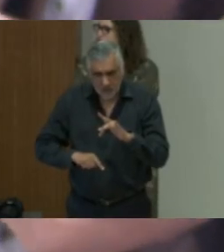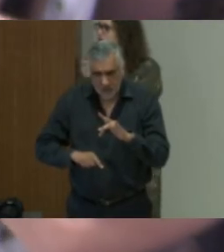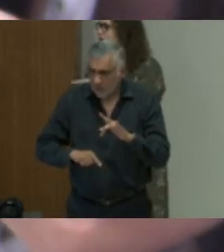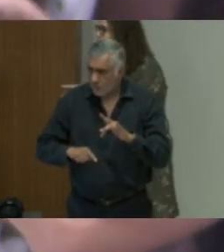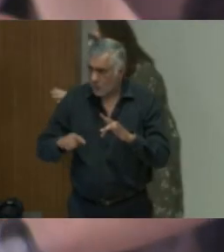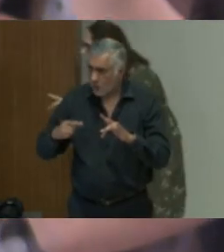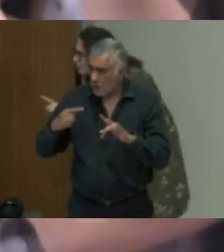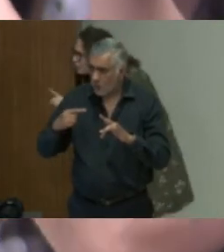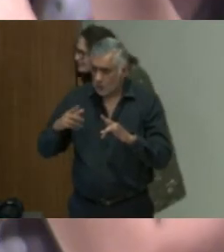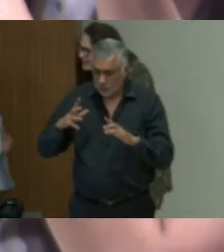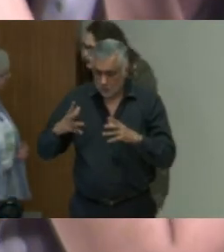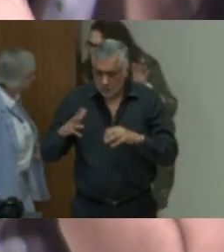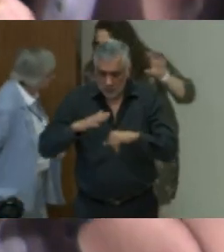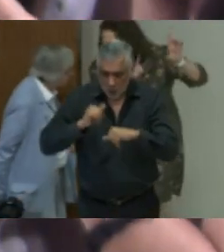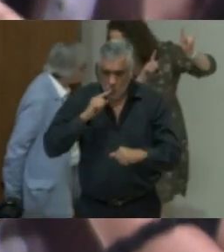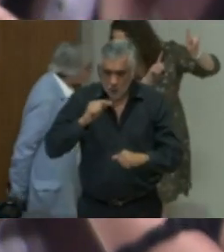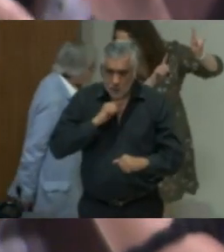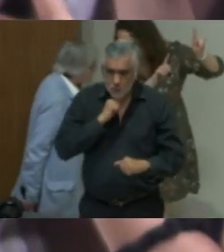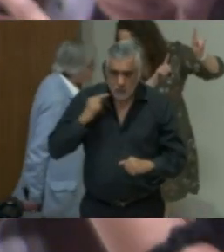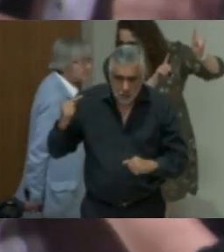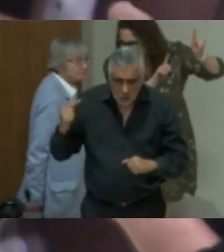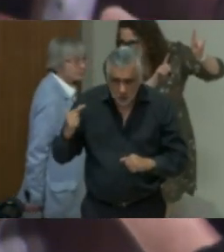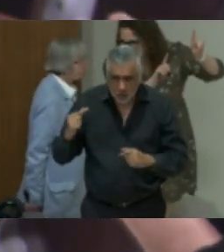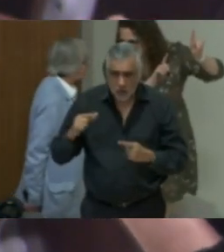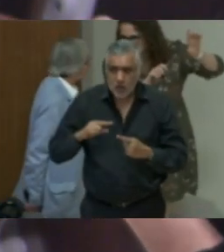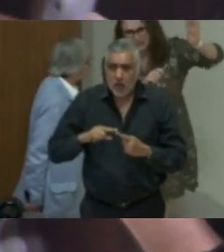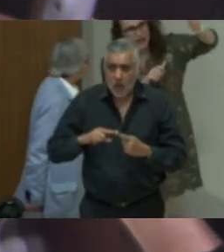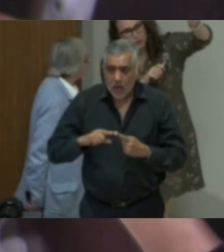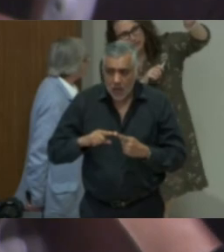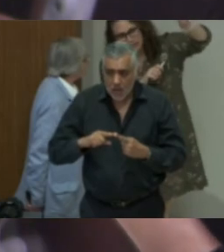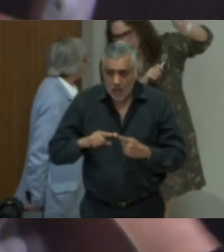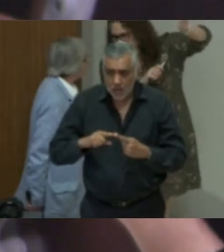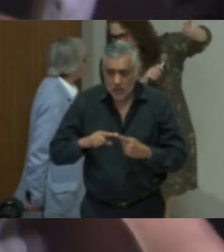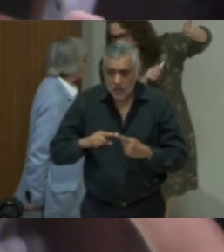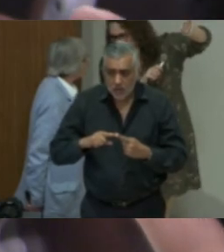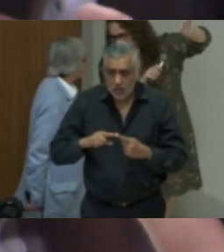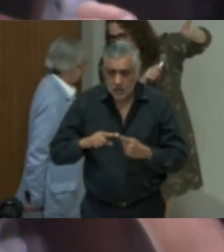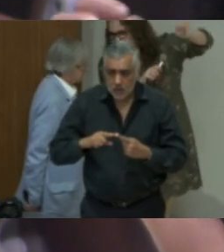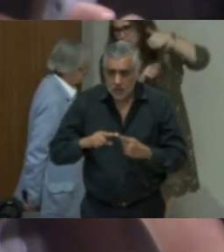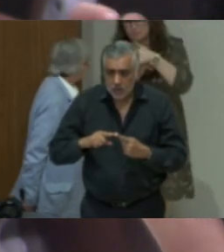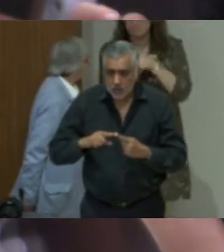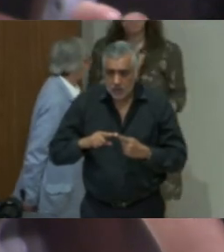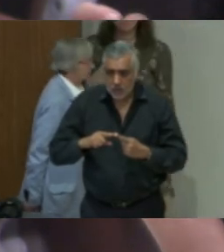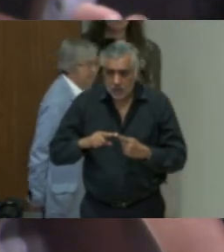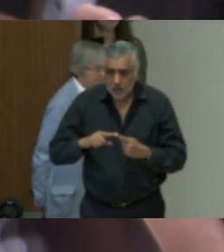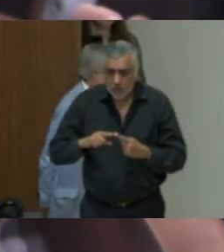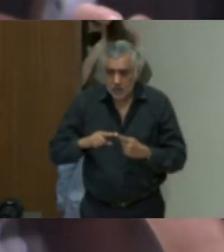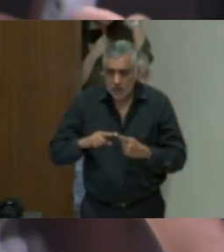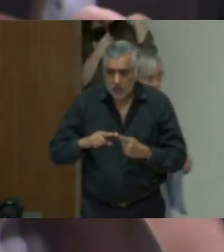to the priesthood, had a disability. And on the table, the Kairos table is my masters thesis